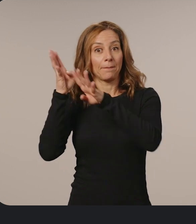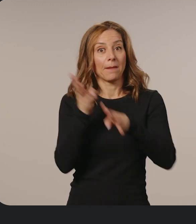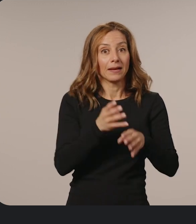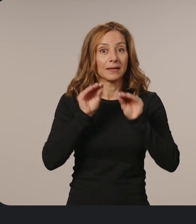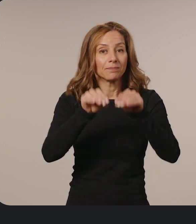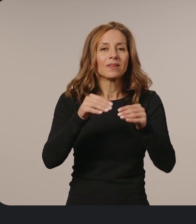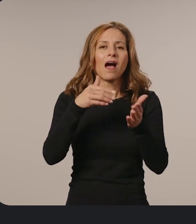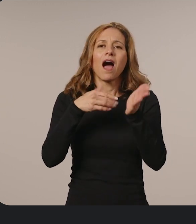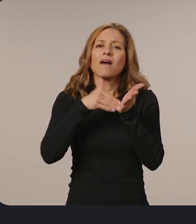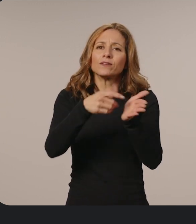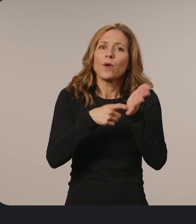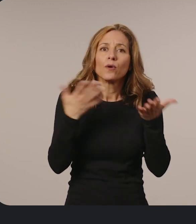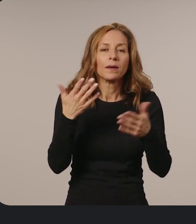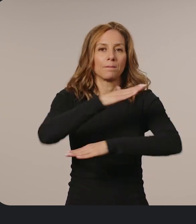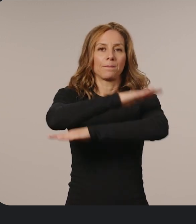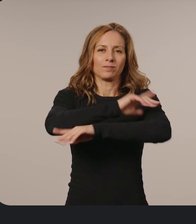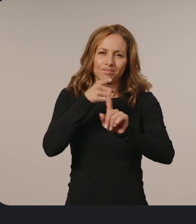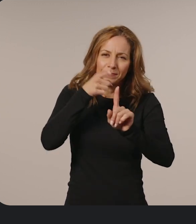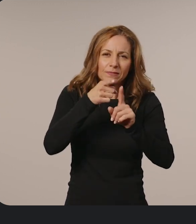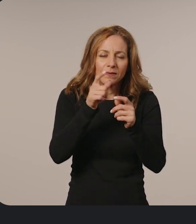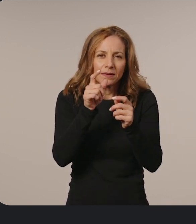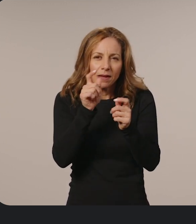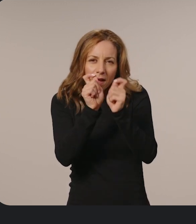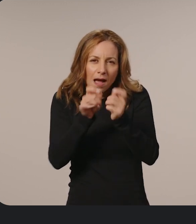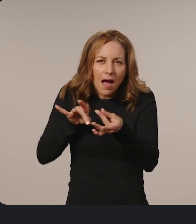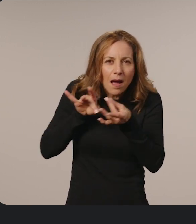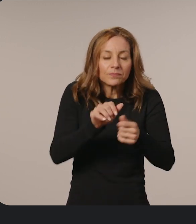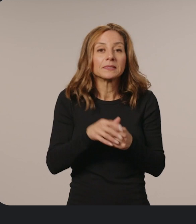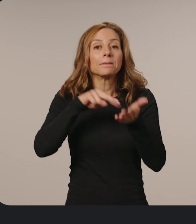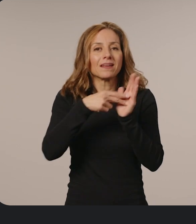the pipeline implementation often requires platform-specific optimization.